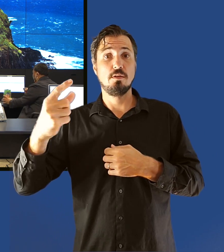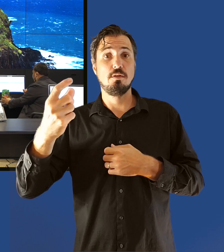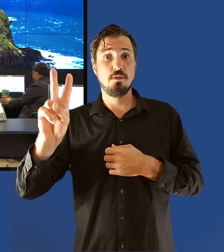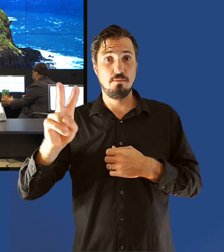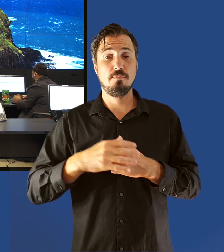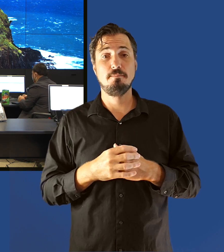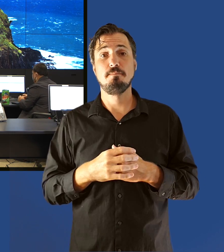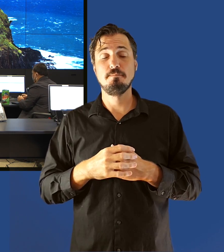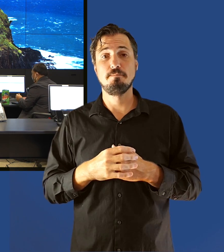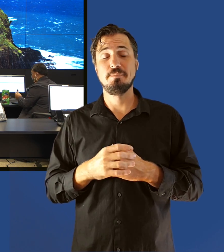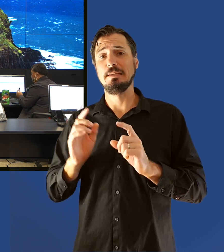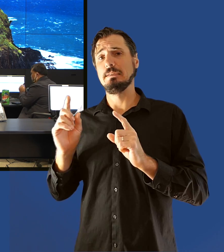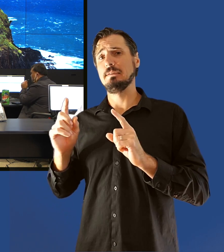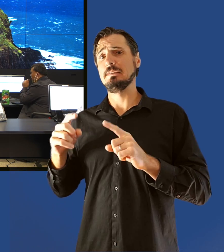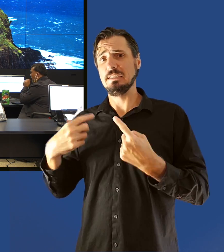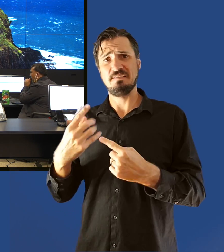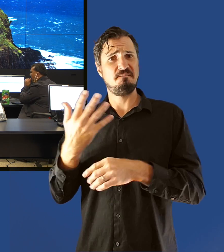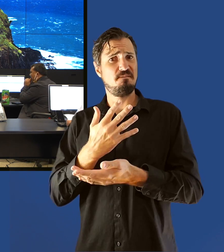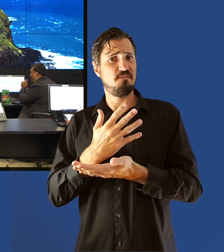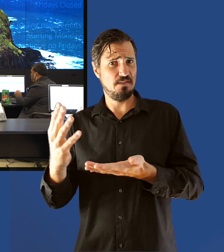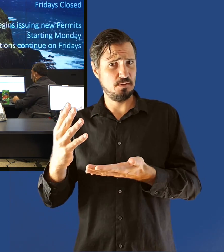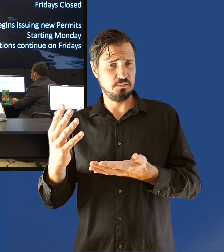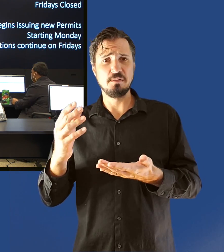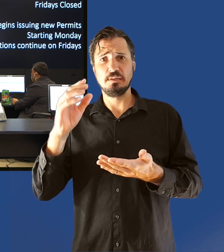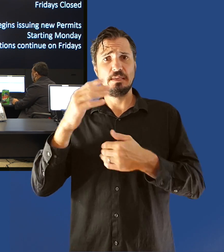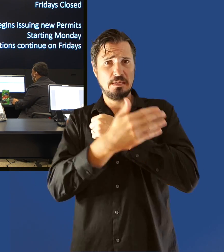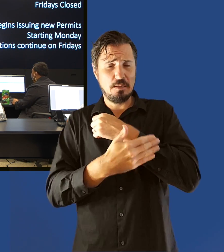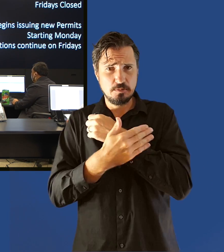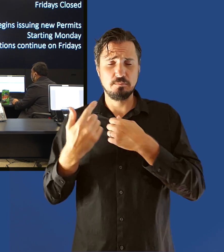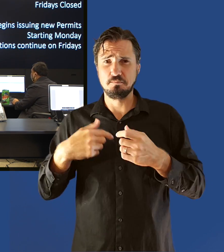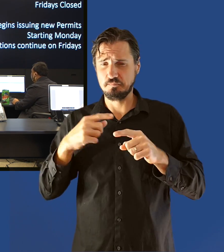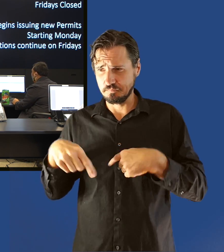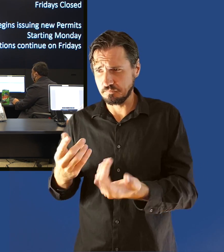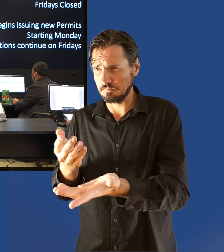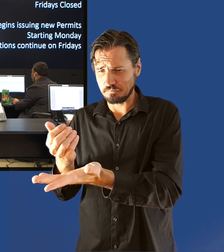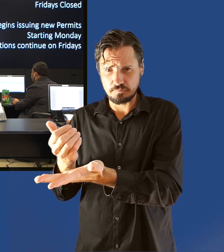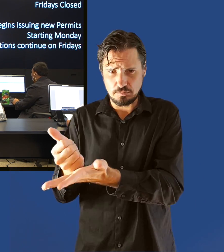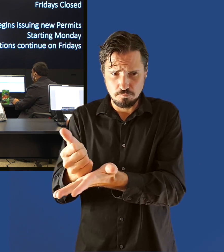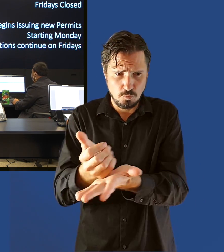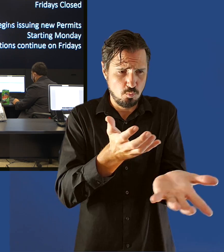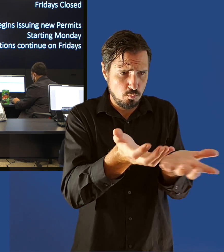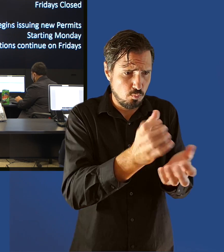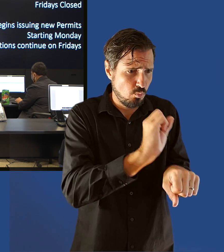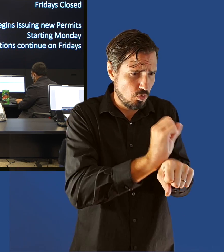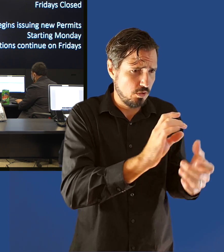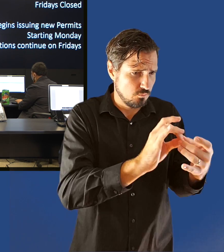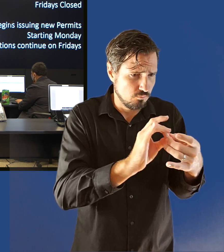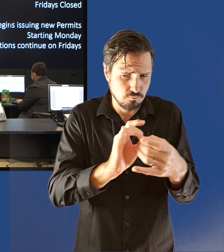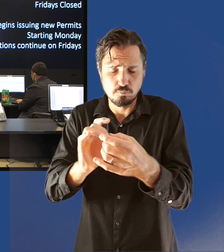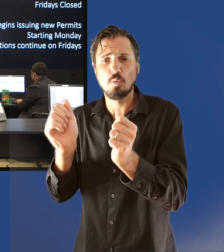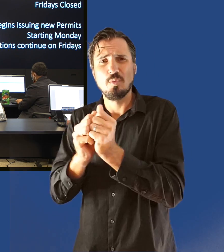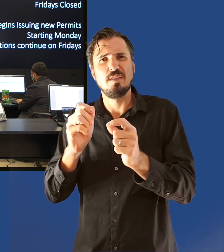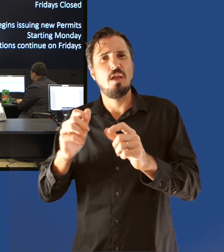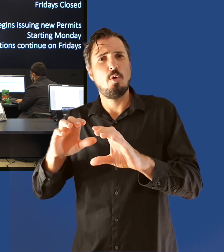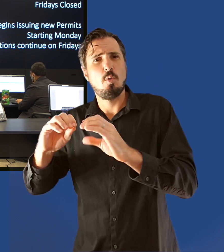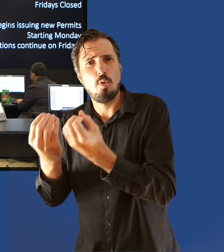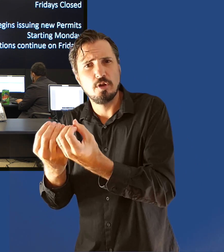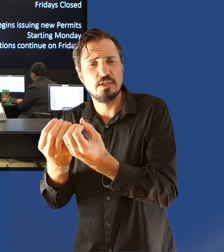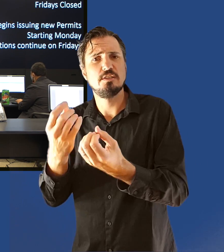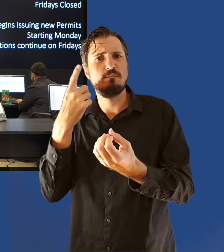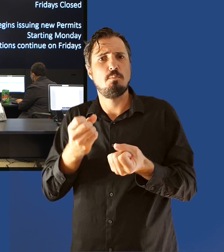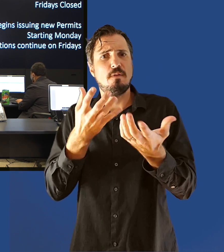For the past five weeks, the County has partnered with various community organizations to help with smaller, targeted food distribution programs – such as the Kupuna Kare